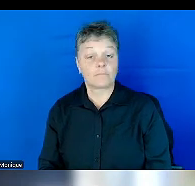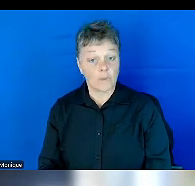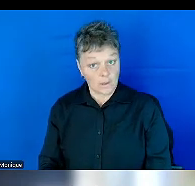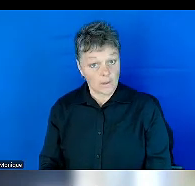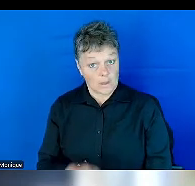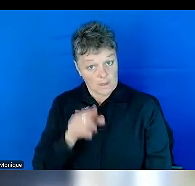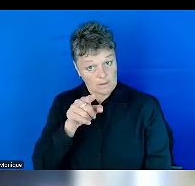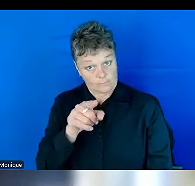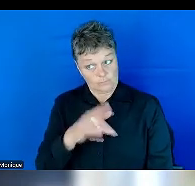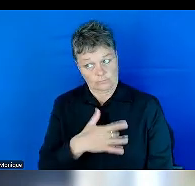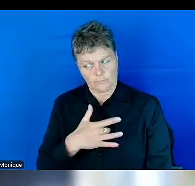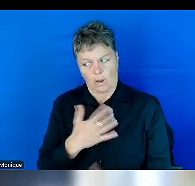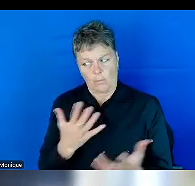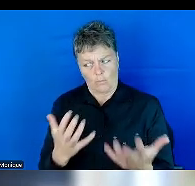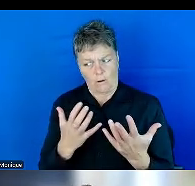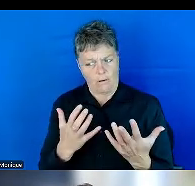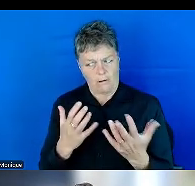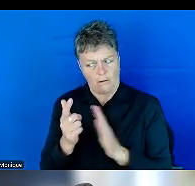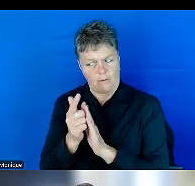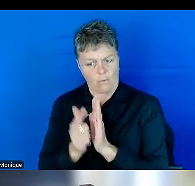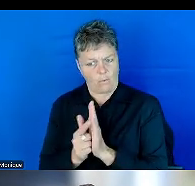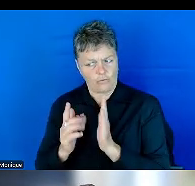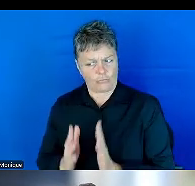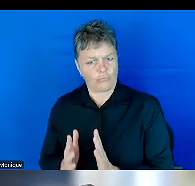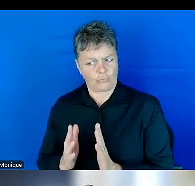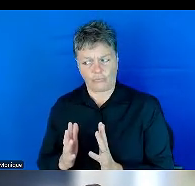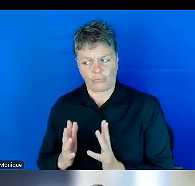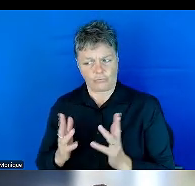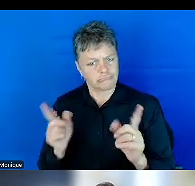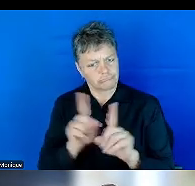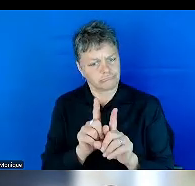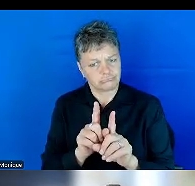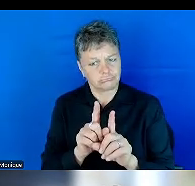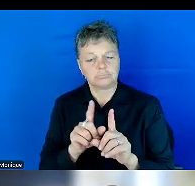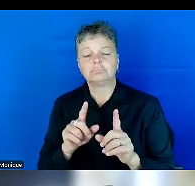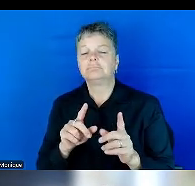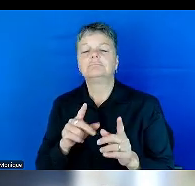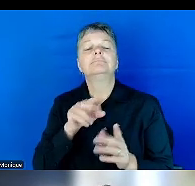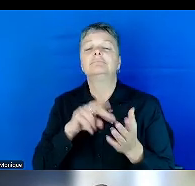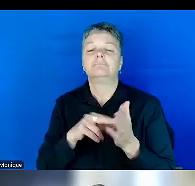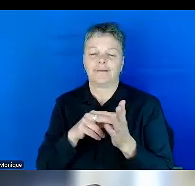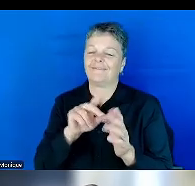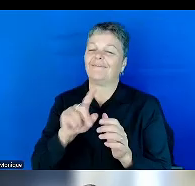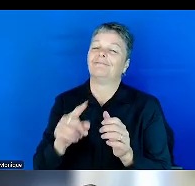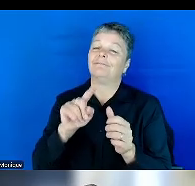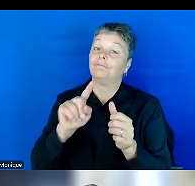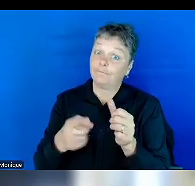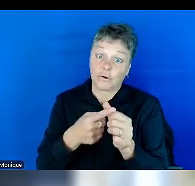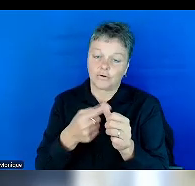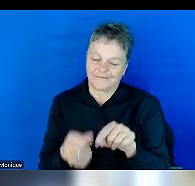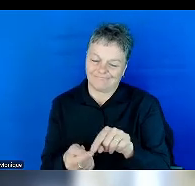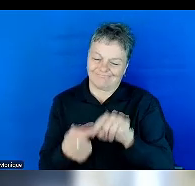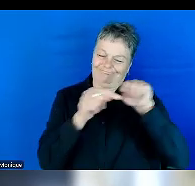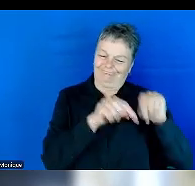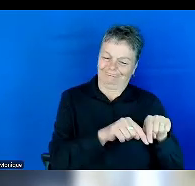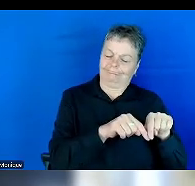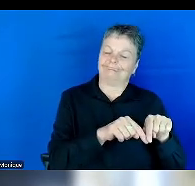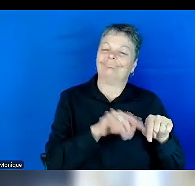still go through our summary advice and referral service first. So, usually you would get an an